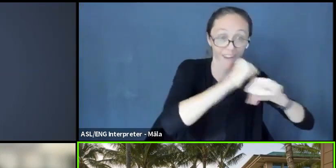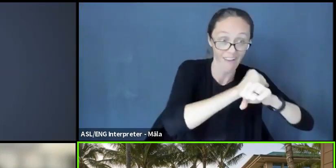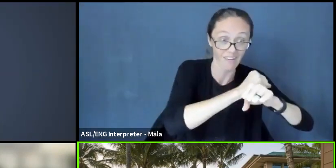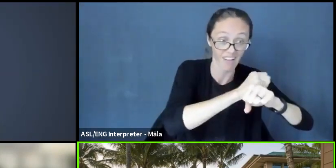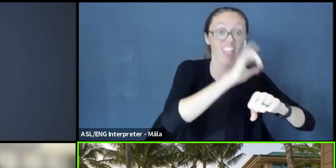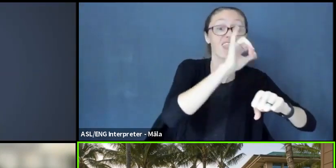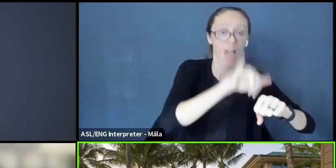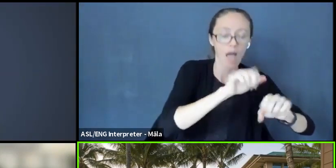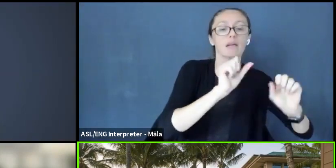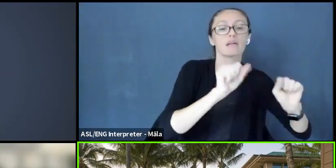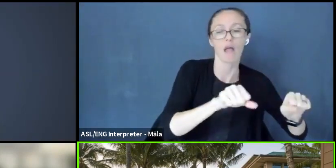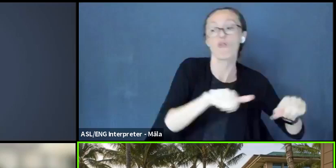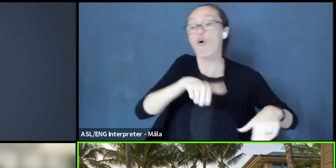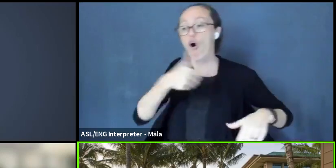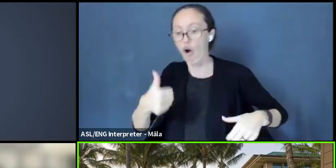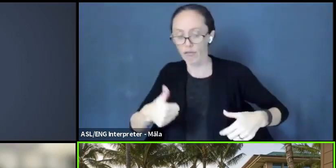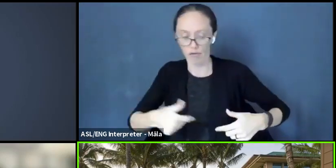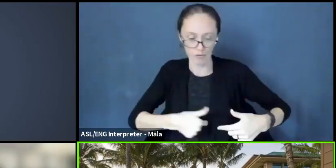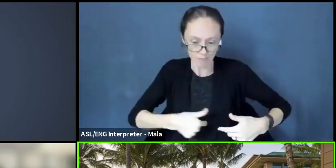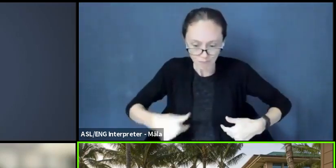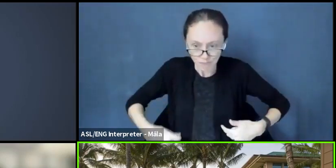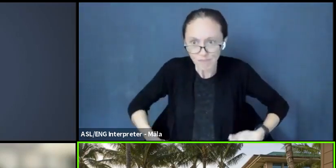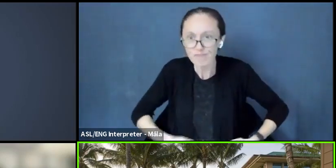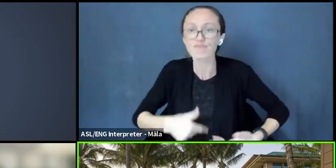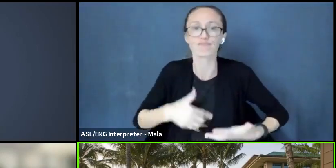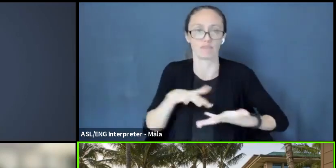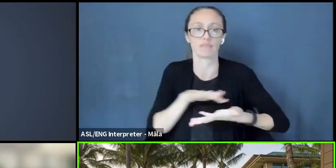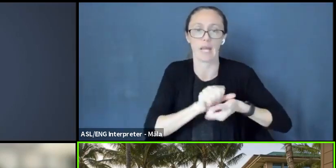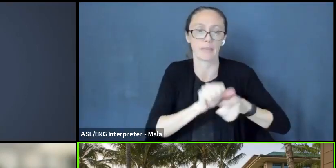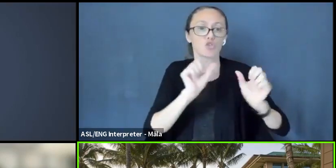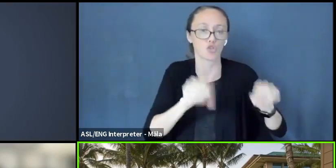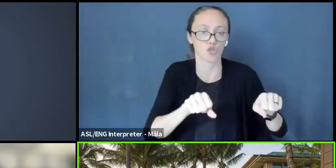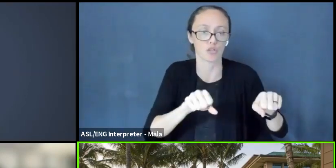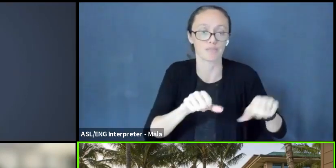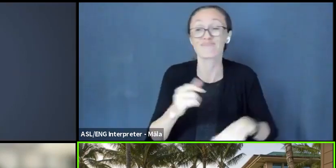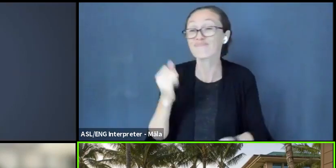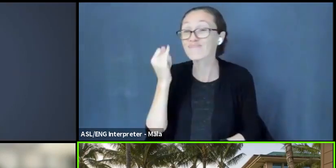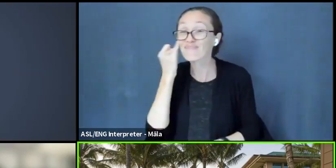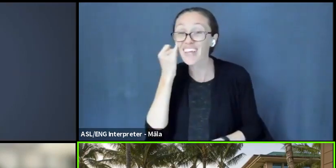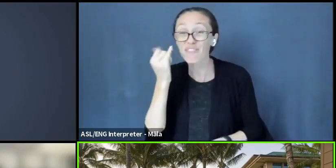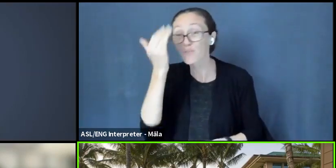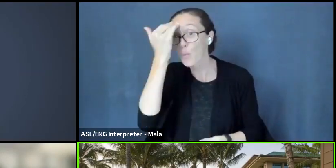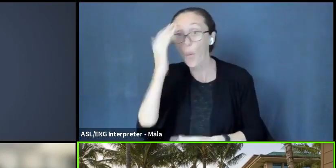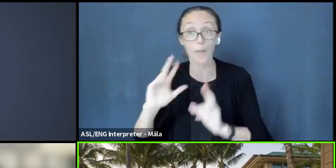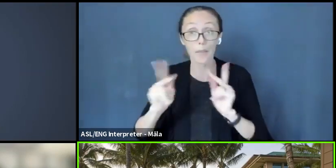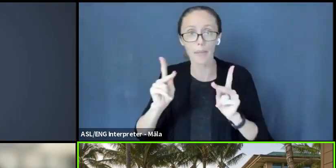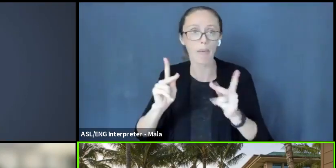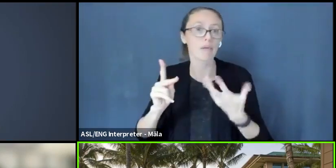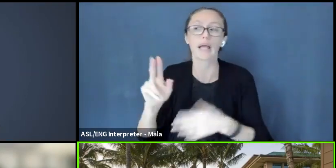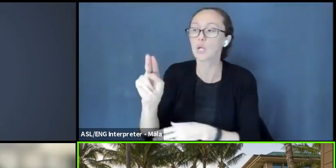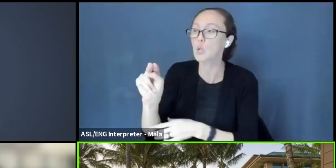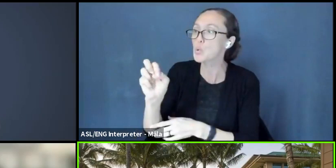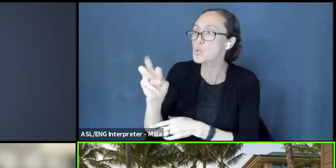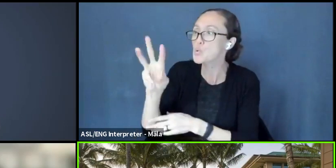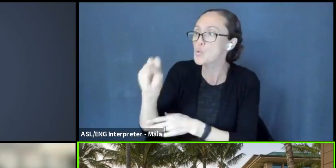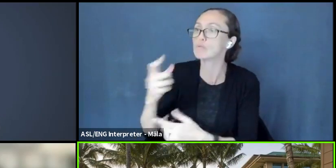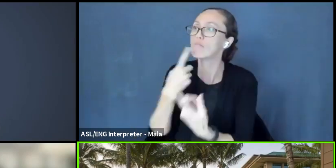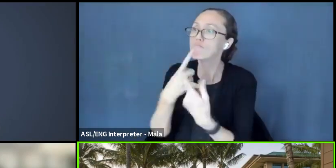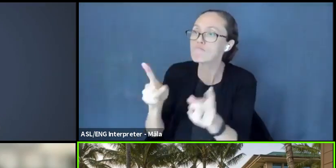So when you hear of patients in the intensive care units, seeing on television, many times,